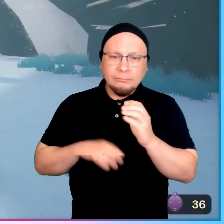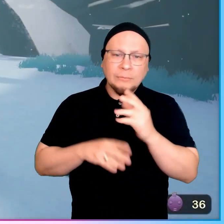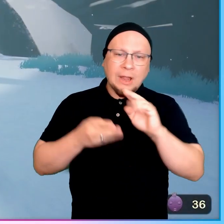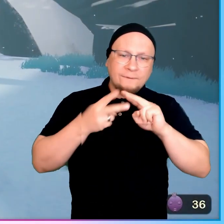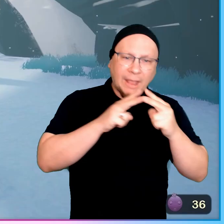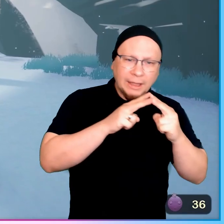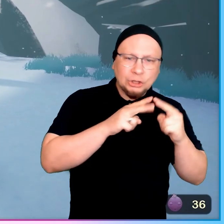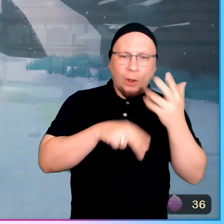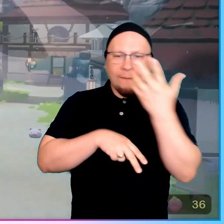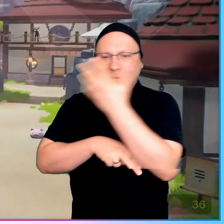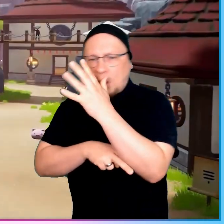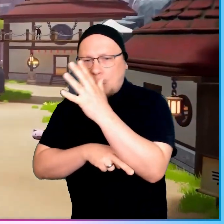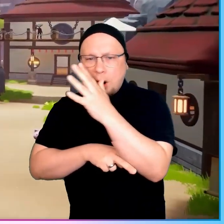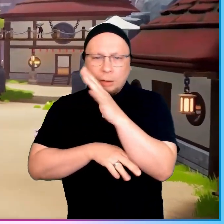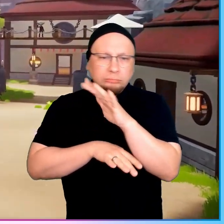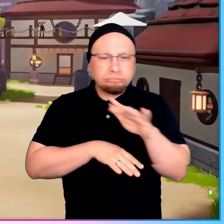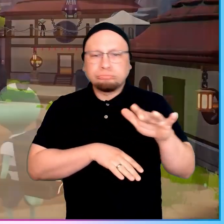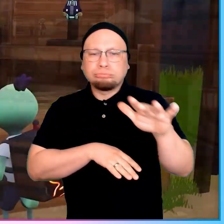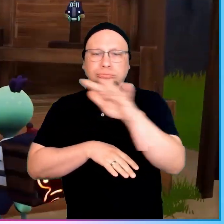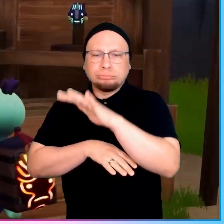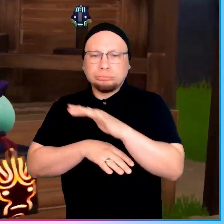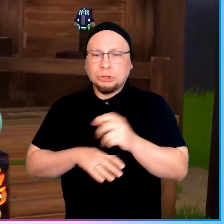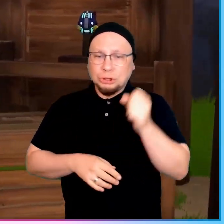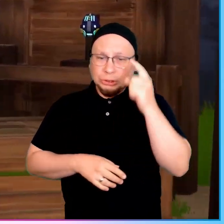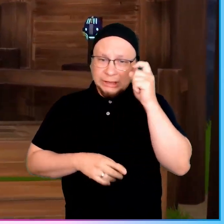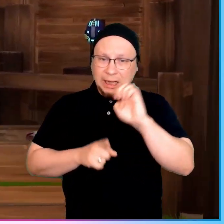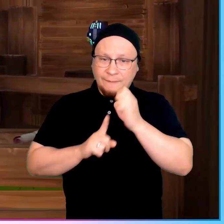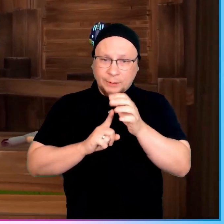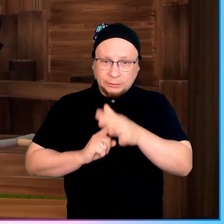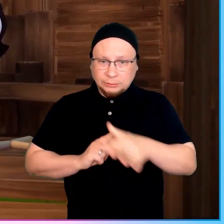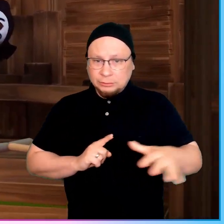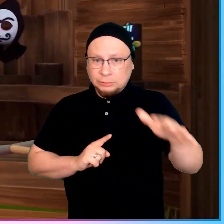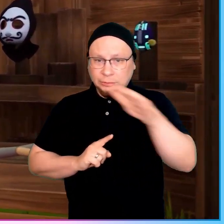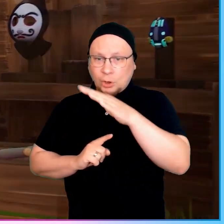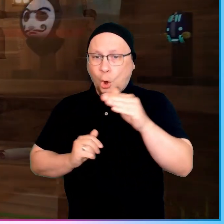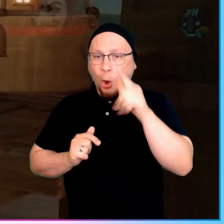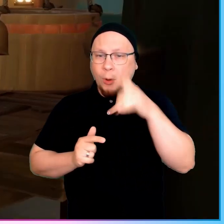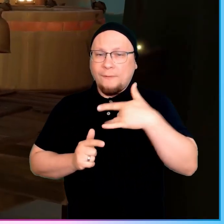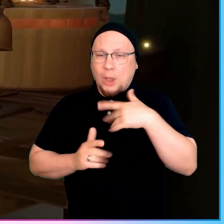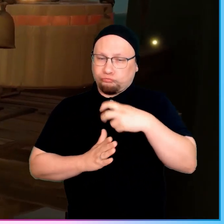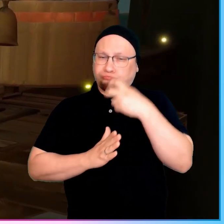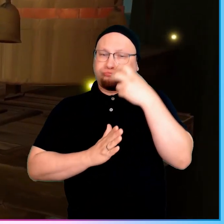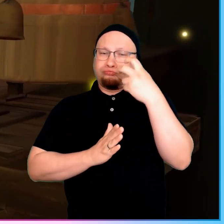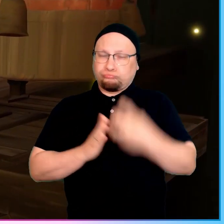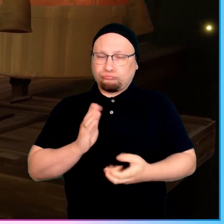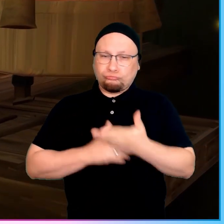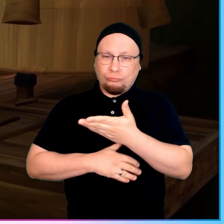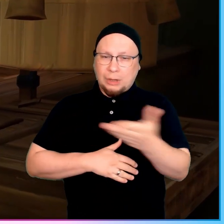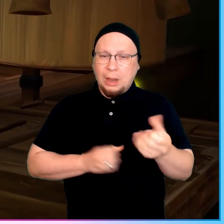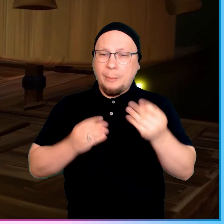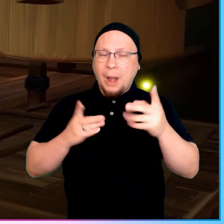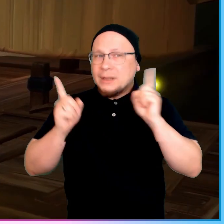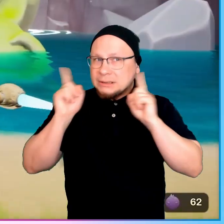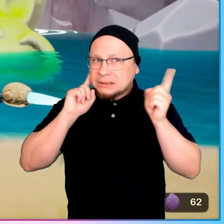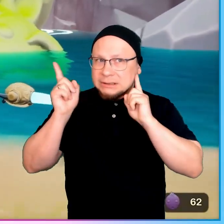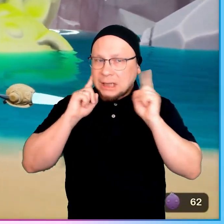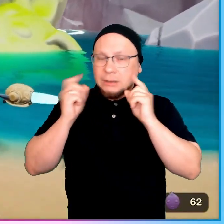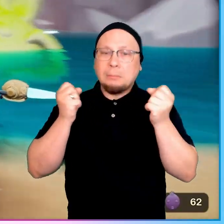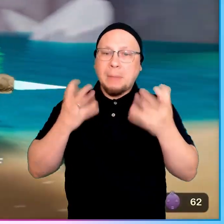Each environment is carefully crafted to immerse players in a rich sensory experience, with ambient sounds everywhere like birdsongs,